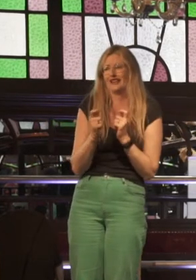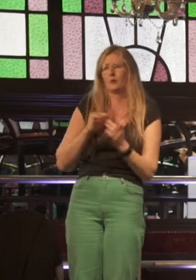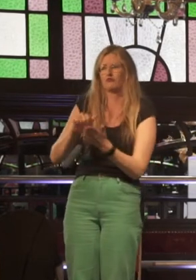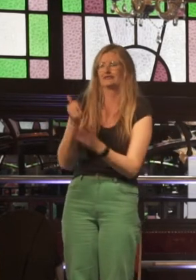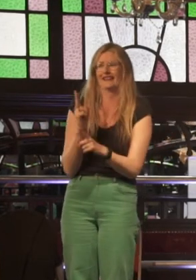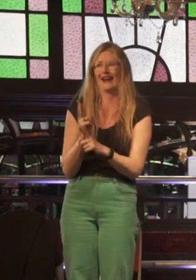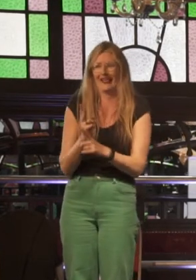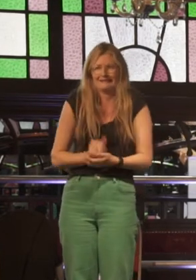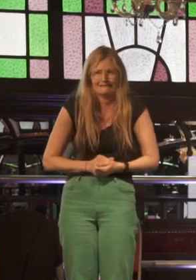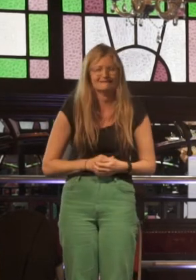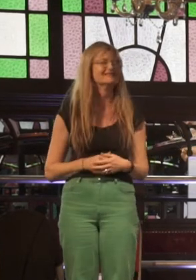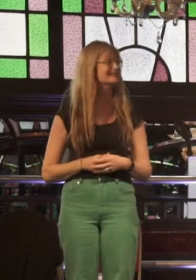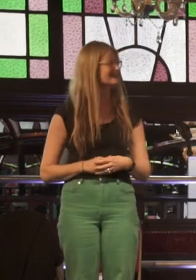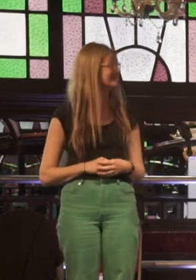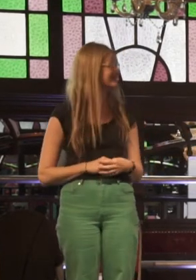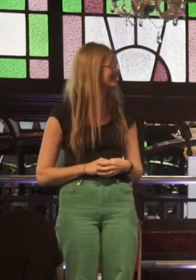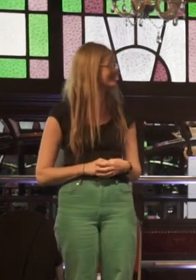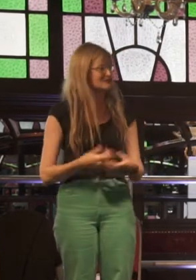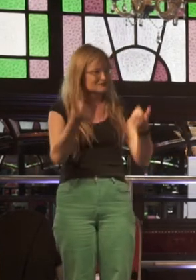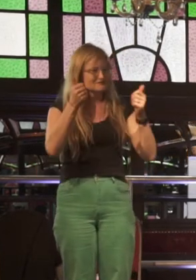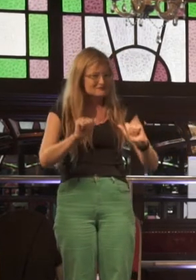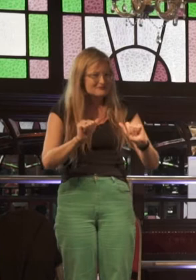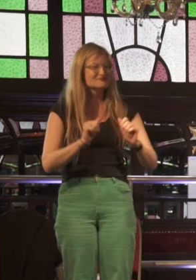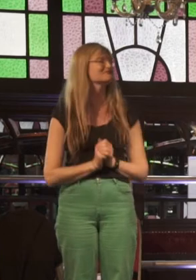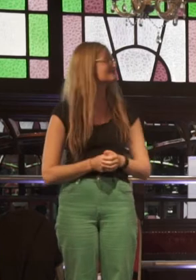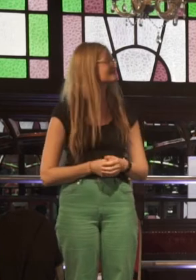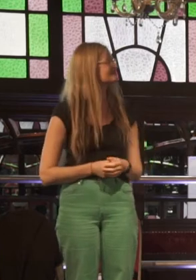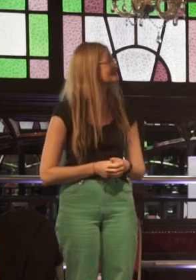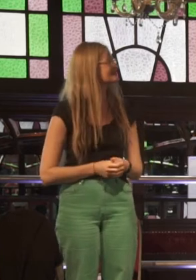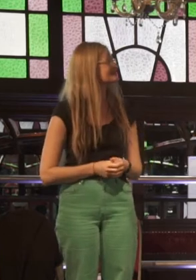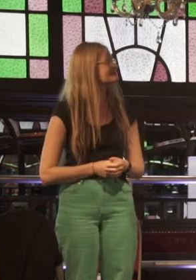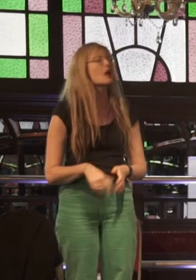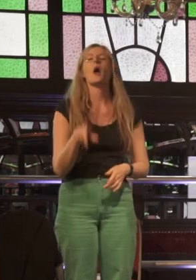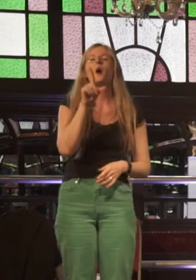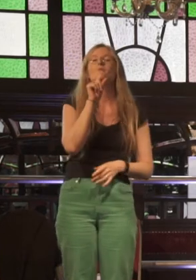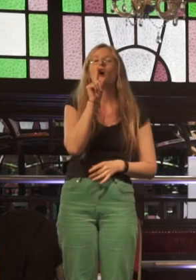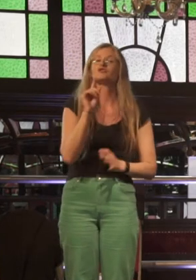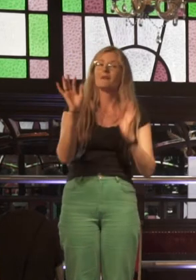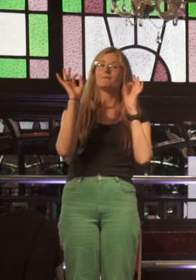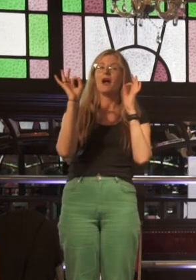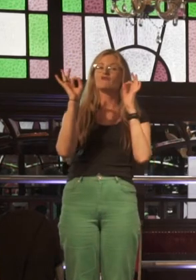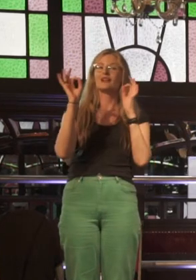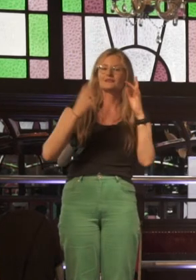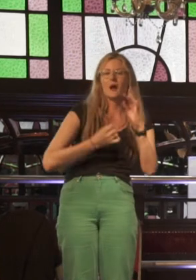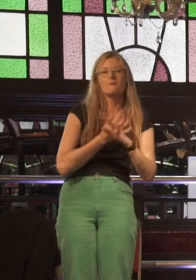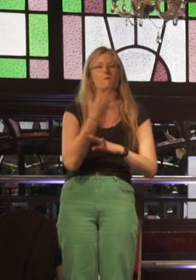Anyway, where are we on to? We're on to the Birds of Paradise Emerging Talent Award.